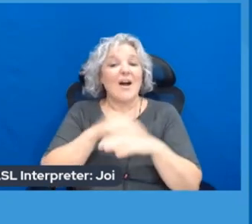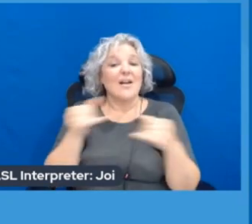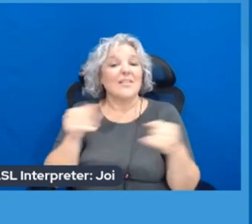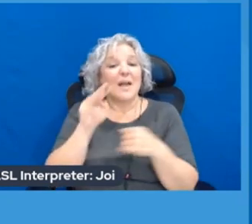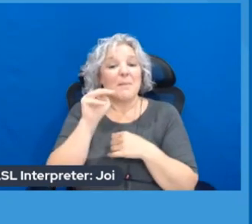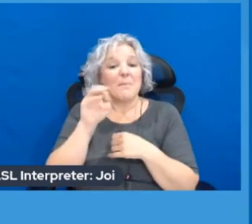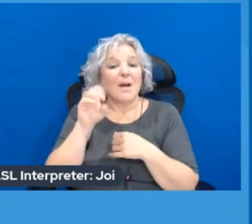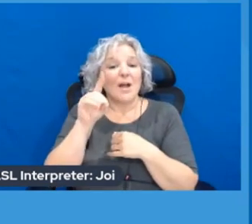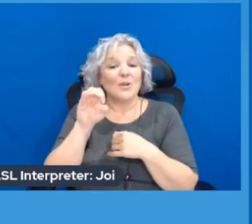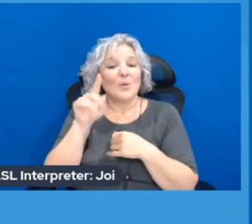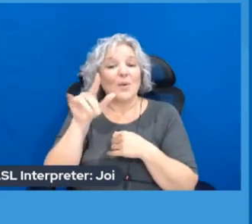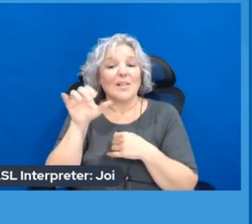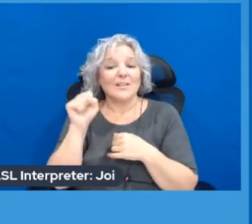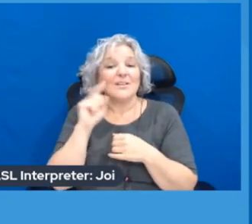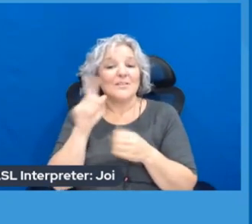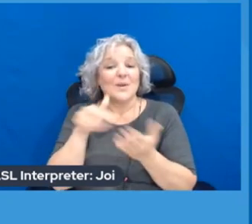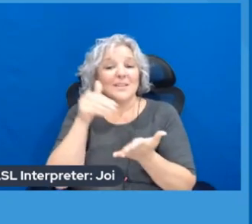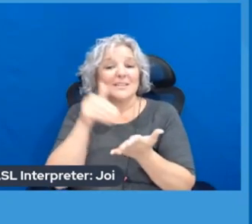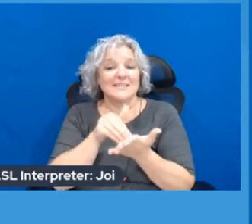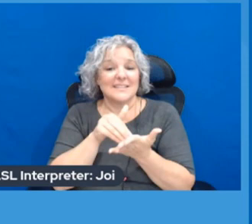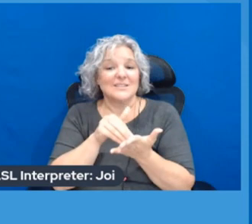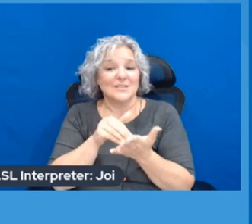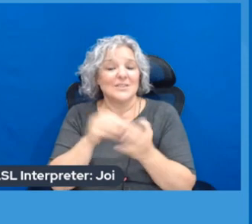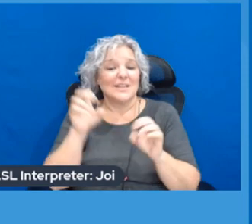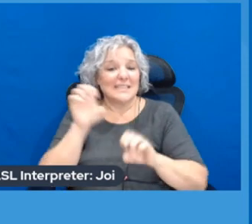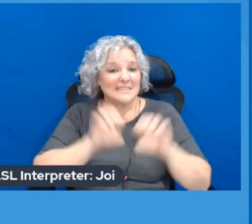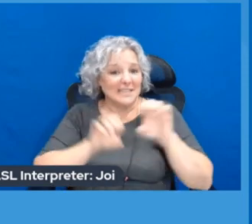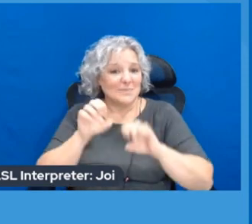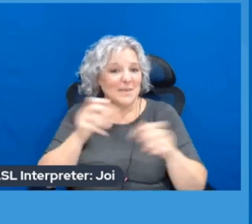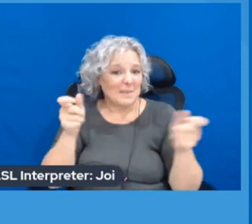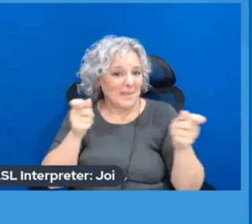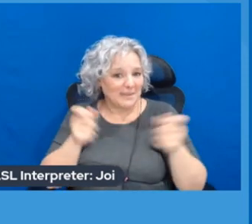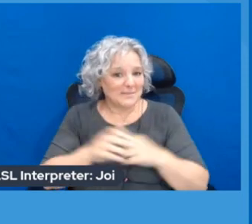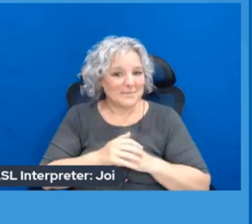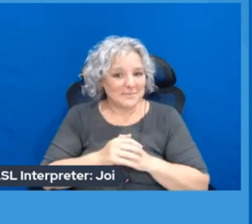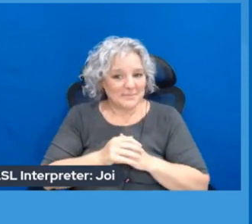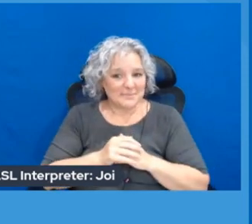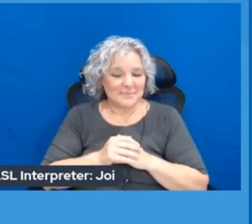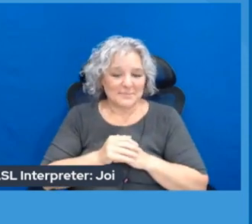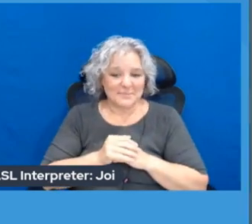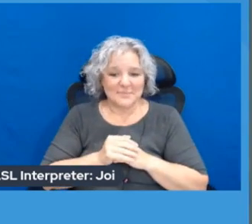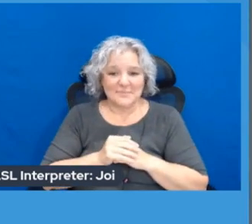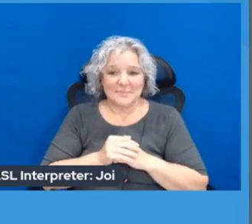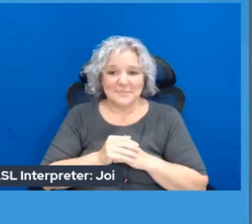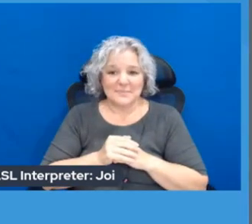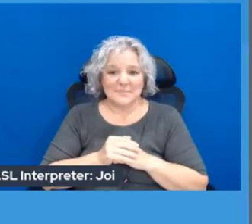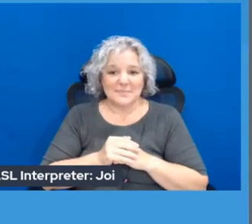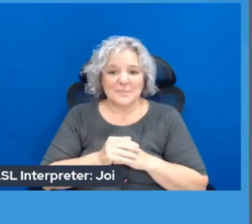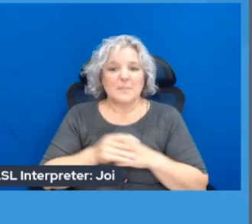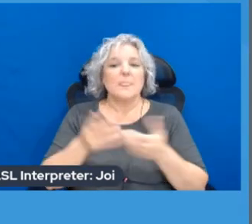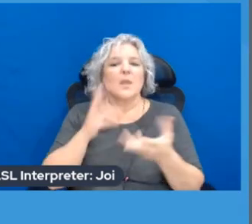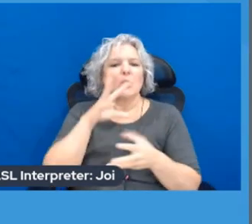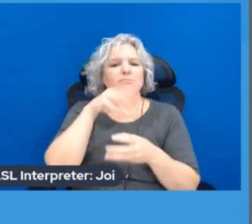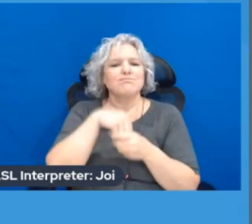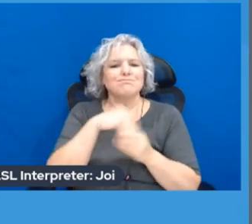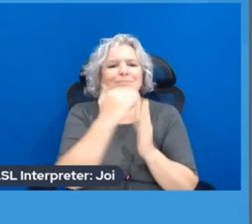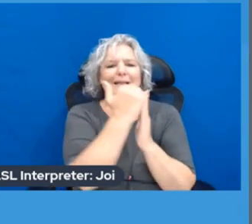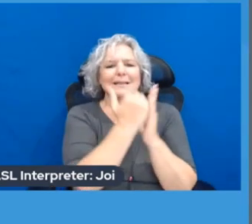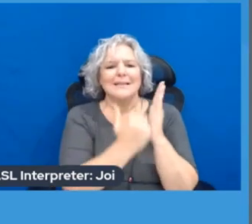the National Center for Hearing Assessment and Management. We've compiled a list of frequently asked questions